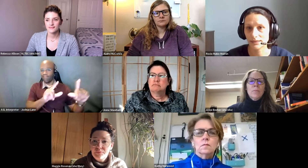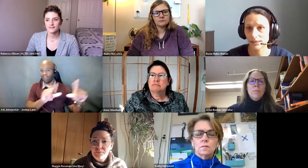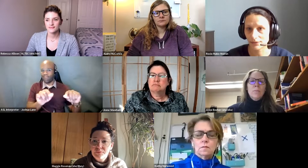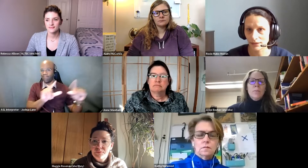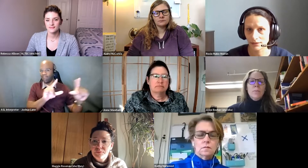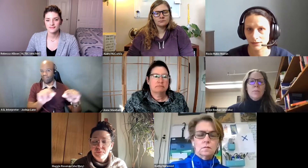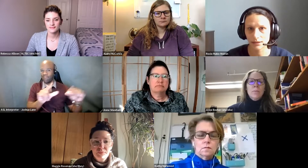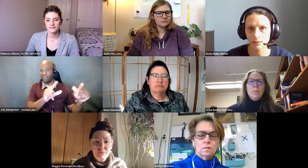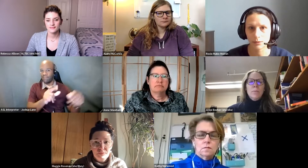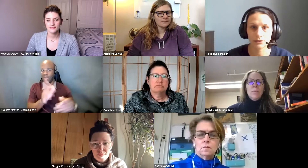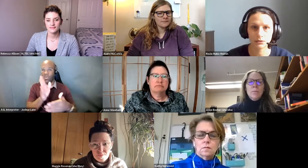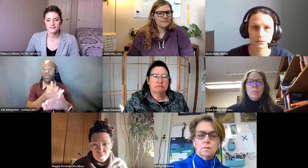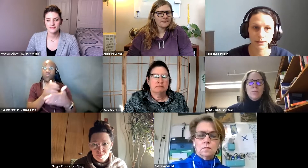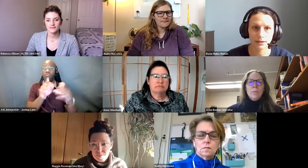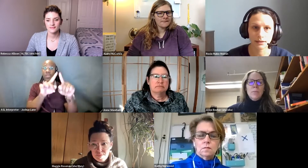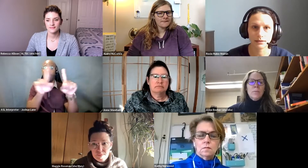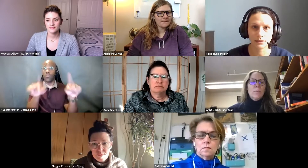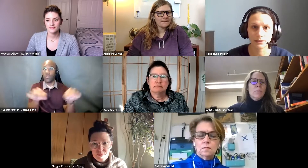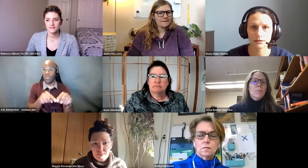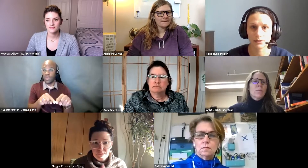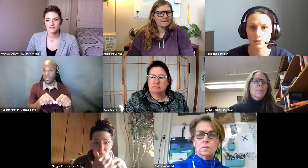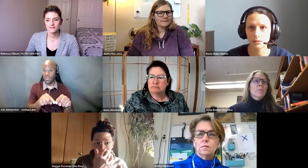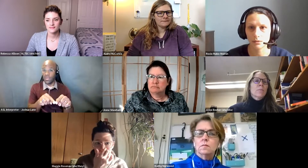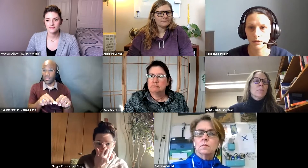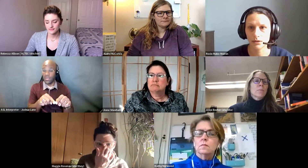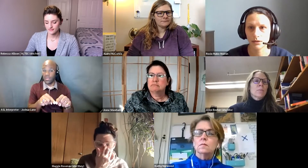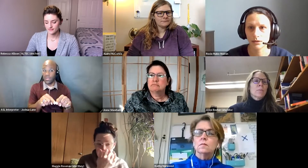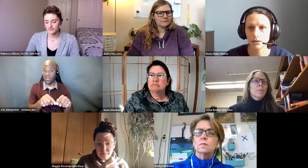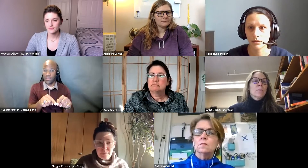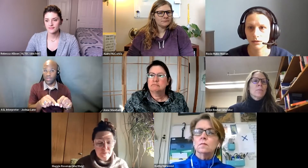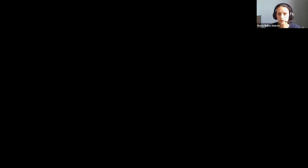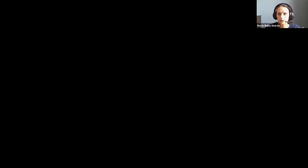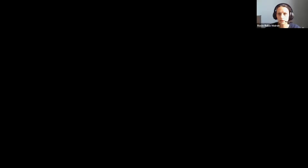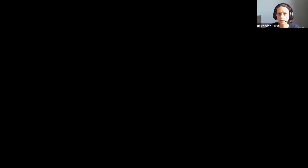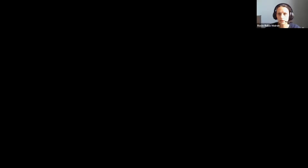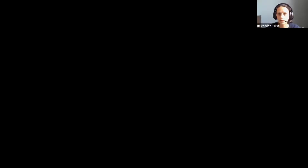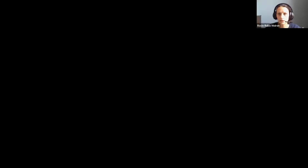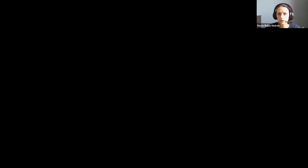screen and I'm going to do that so all of you can see